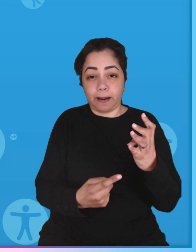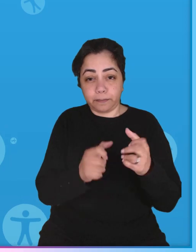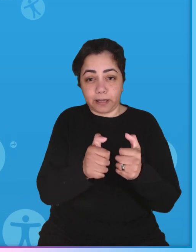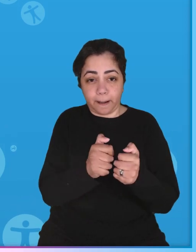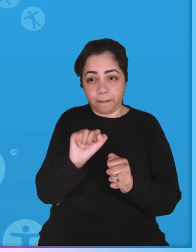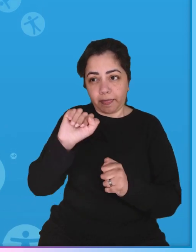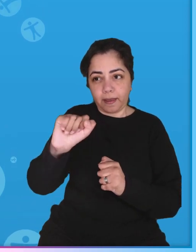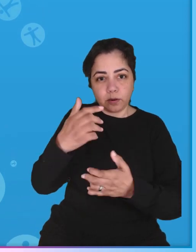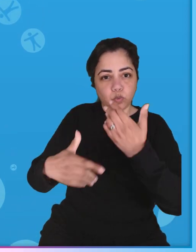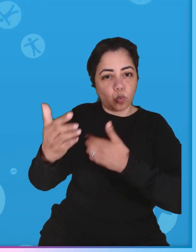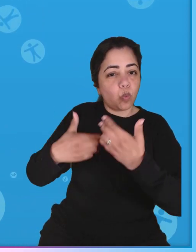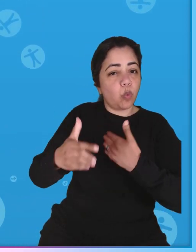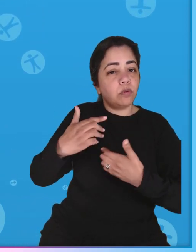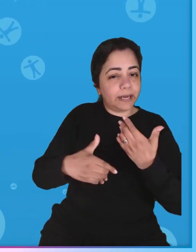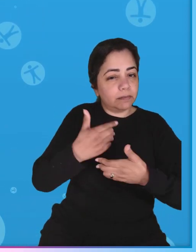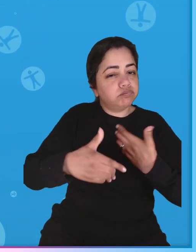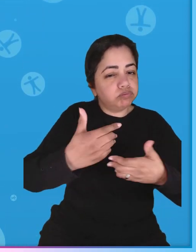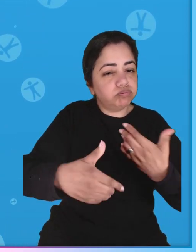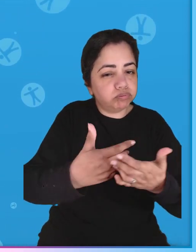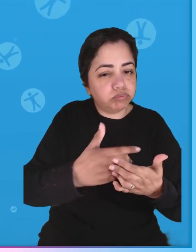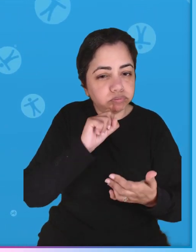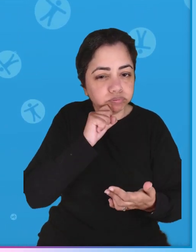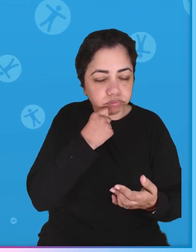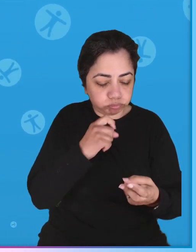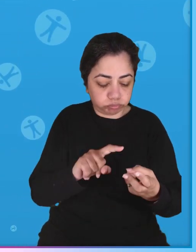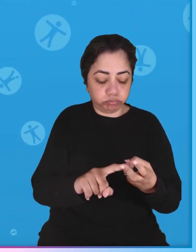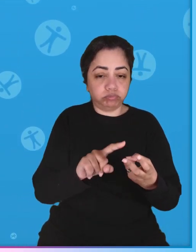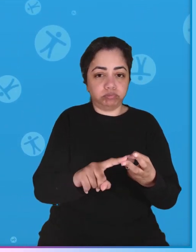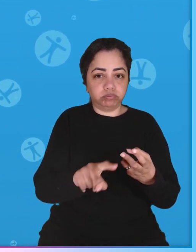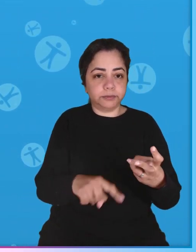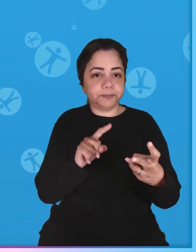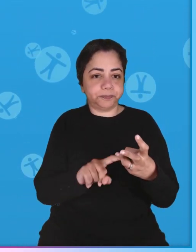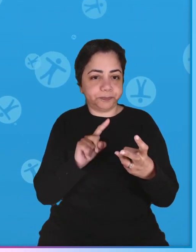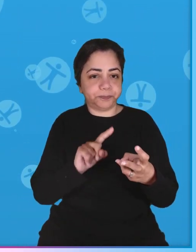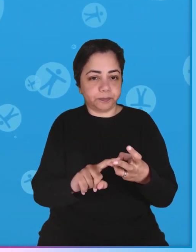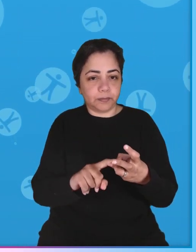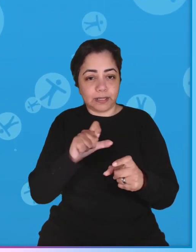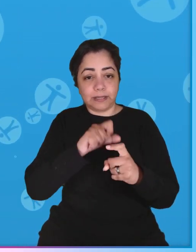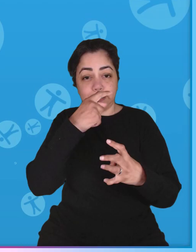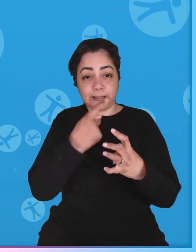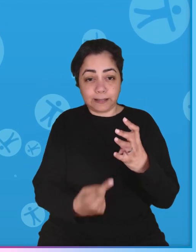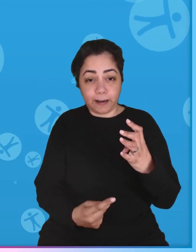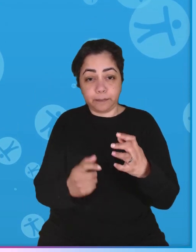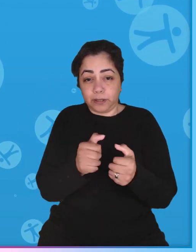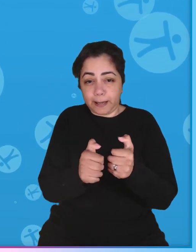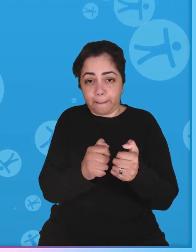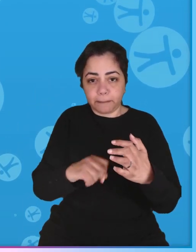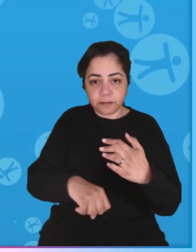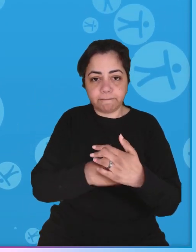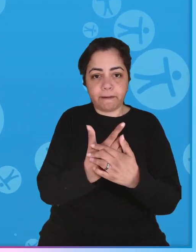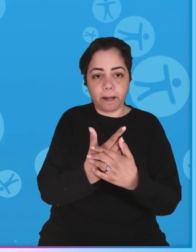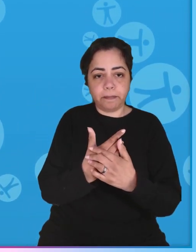about what accessibility means to them and from disabled game developers about how they approached creating the kinds of accessible designs